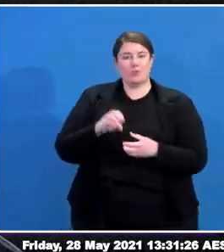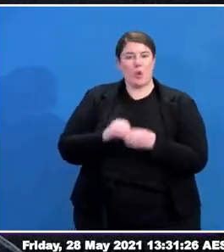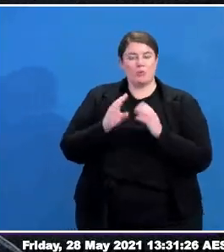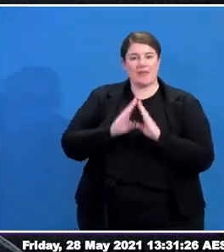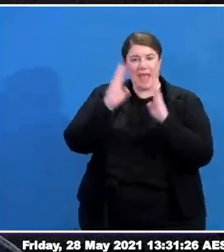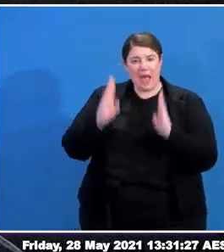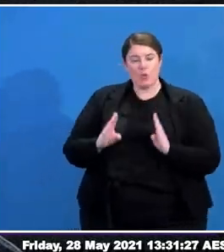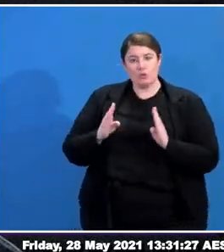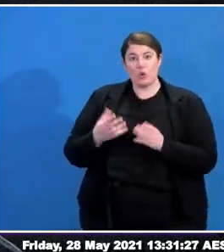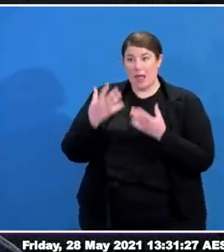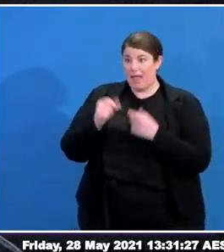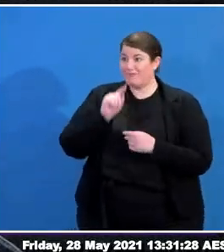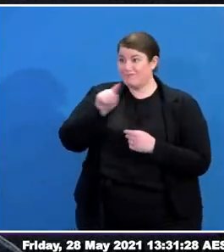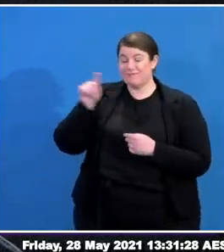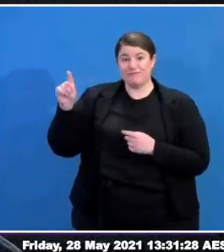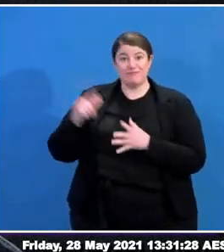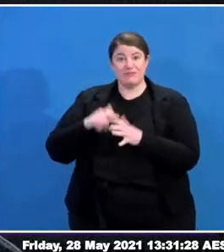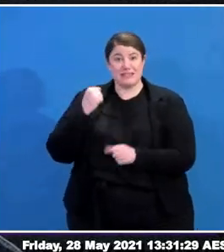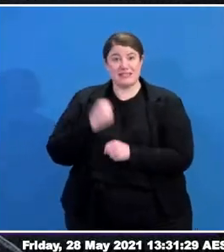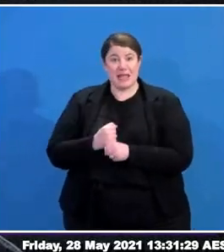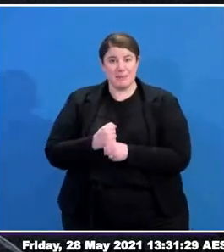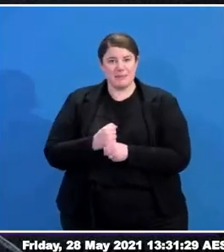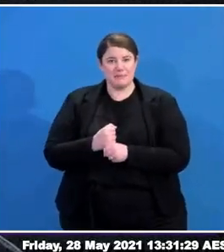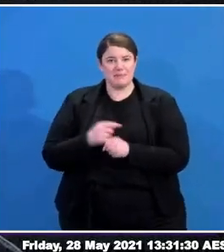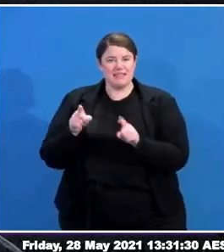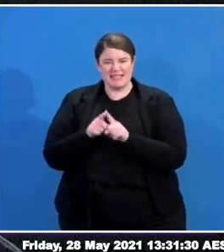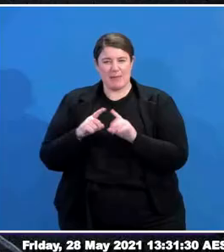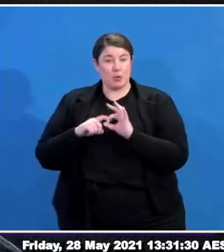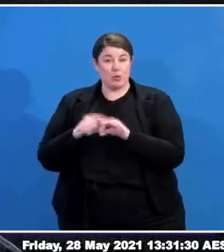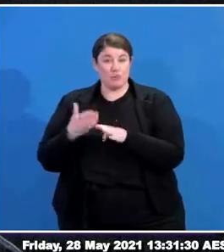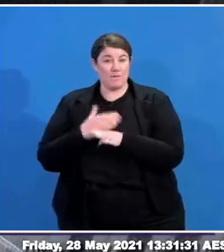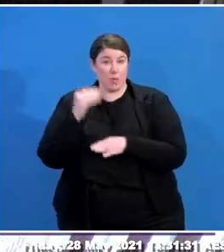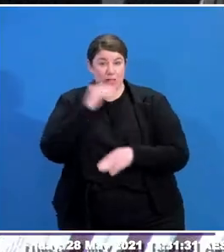So there are some examples around that, I think that went to Commissioner Galbally's question before lunch.